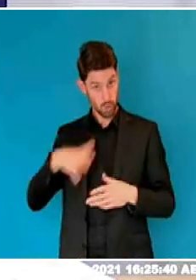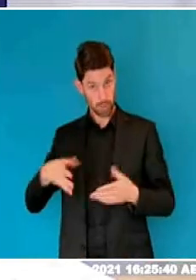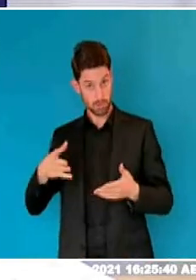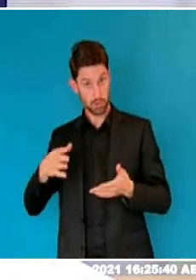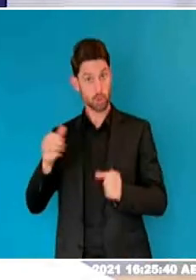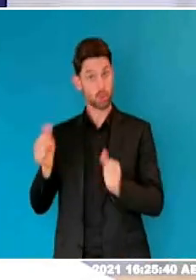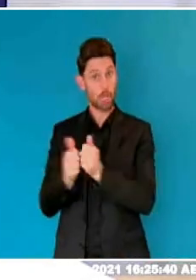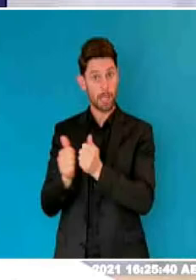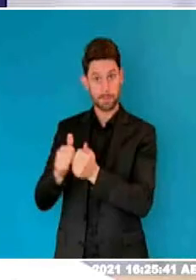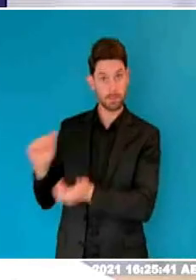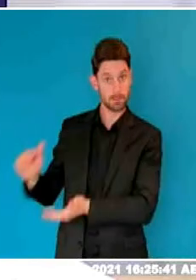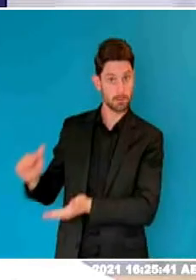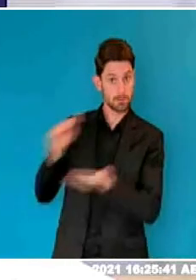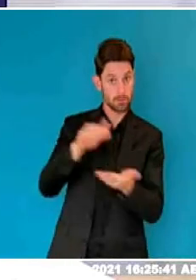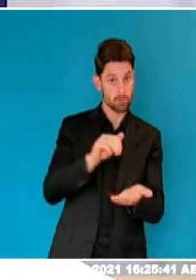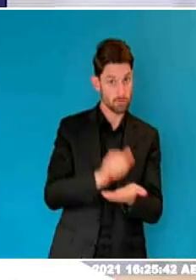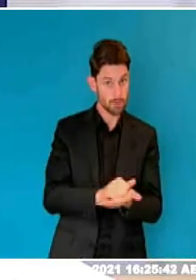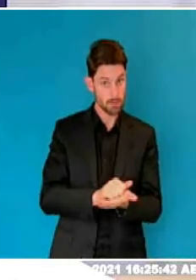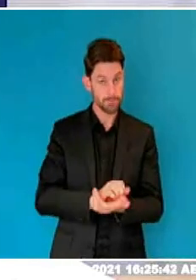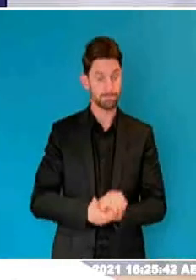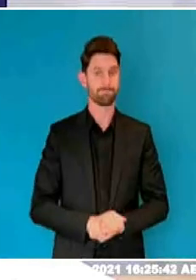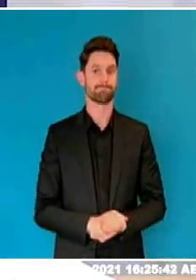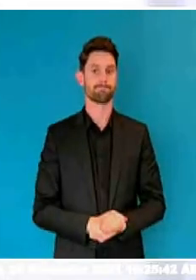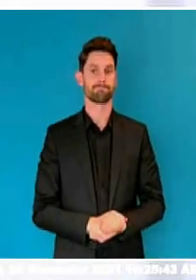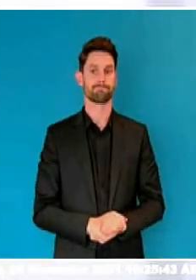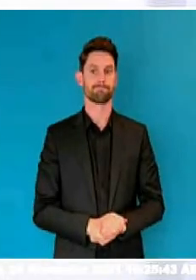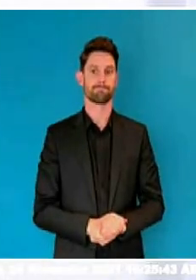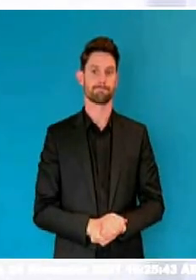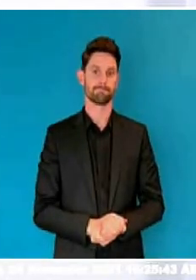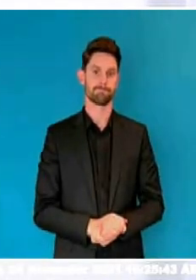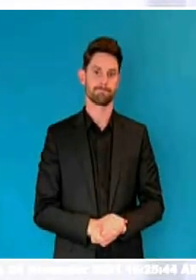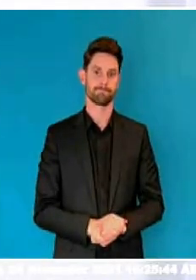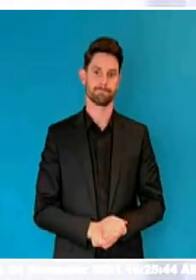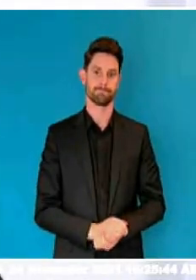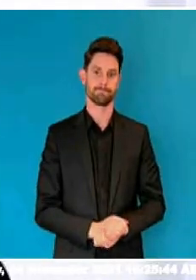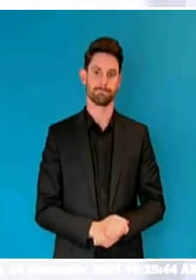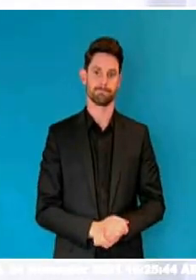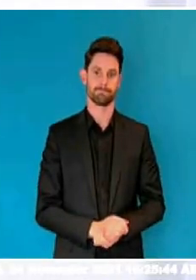I do, Chair. You have been passed the three pages of the list.